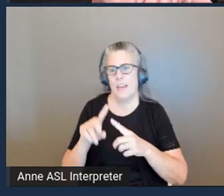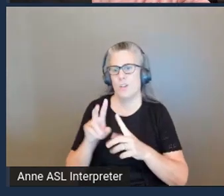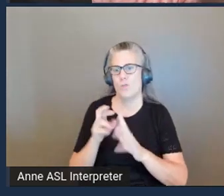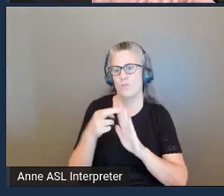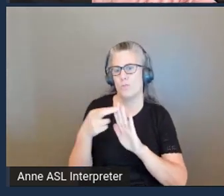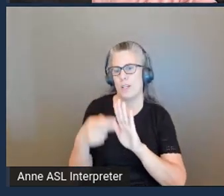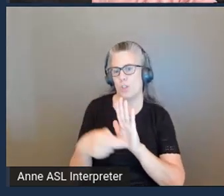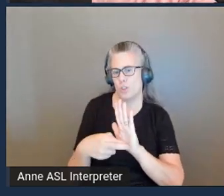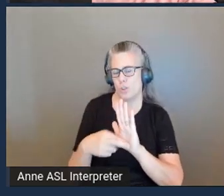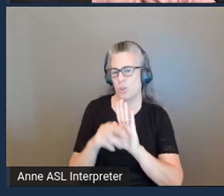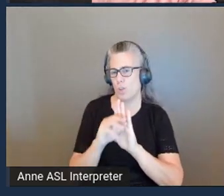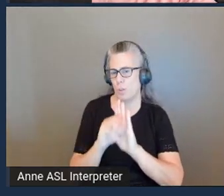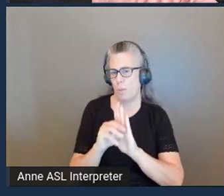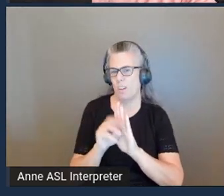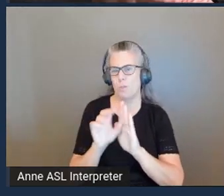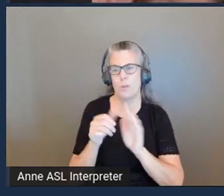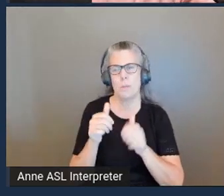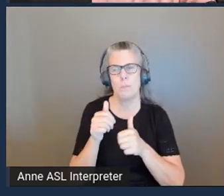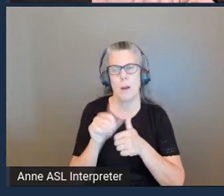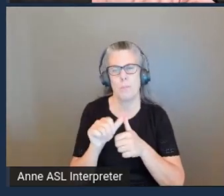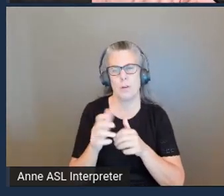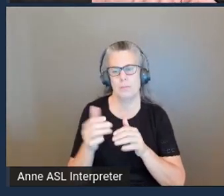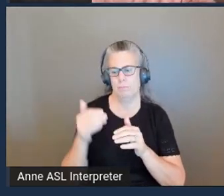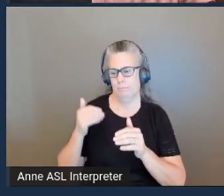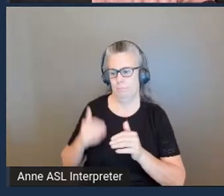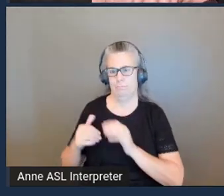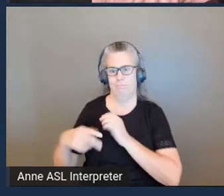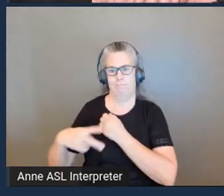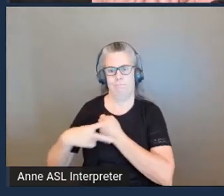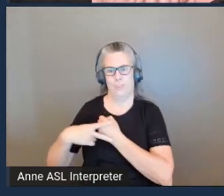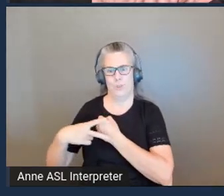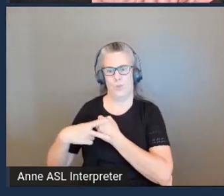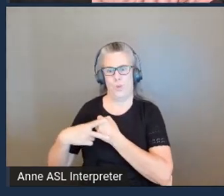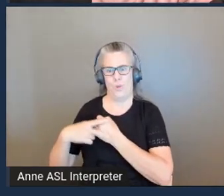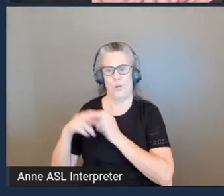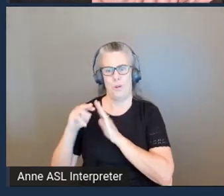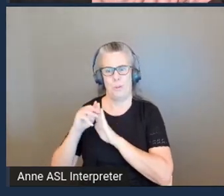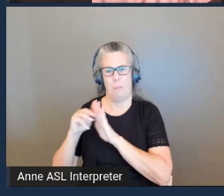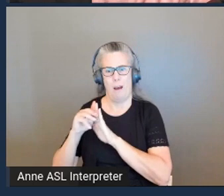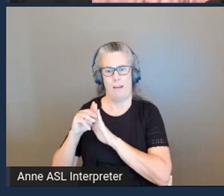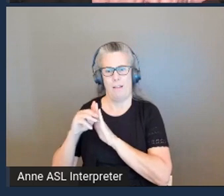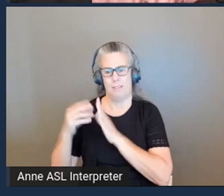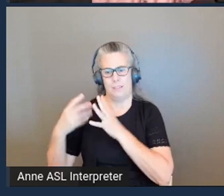where you can have all your models stored so that you can manage your models more effectively,